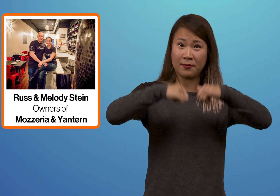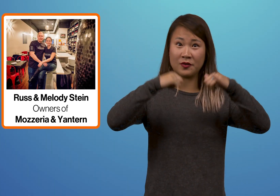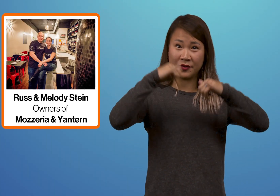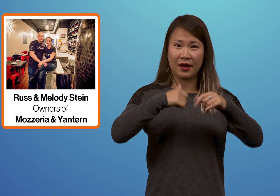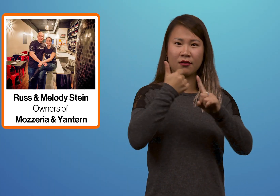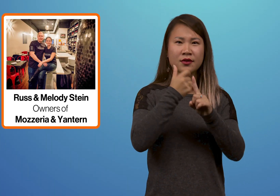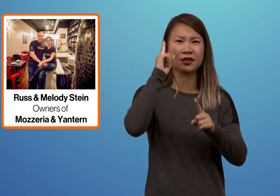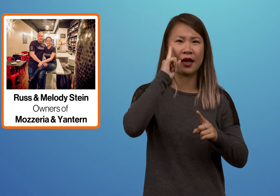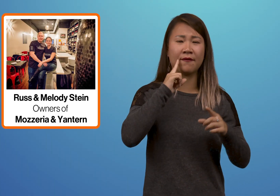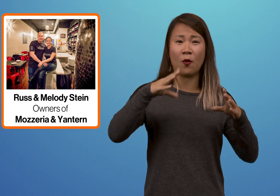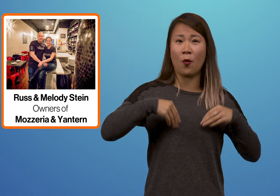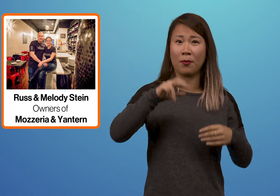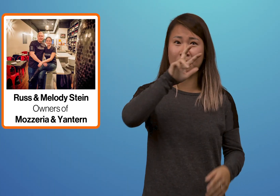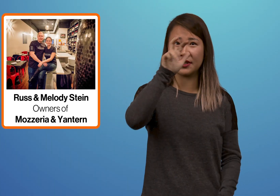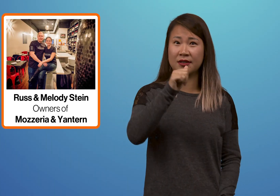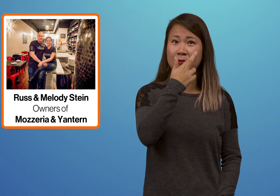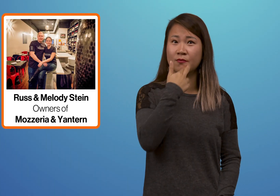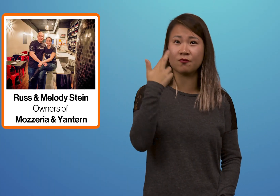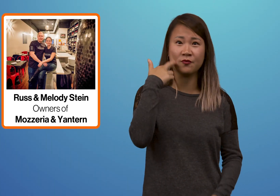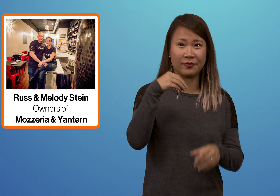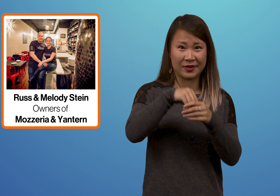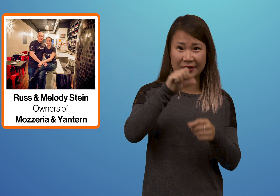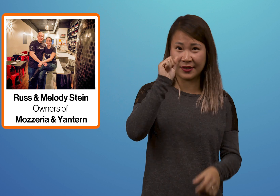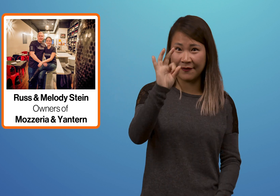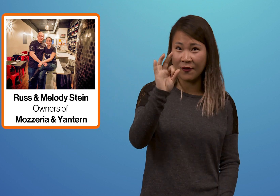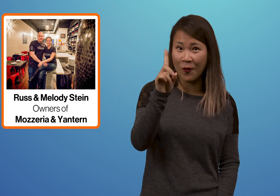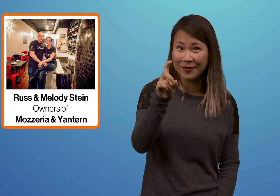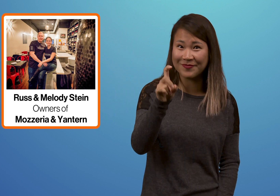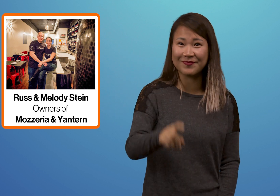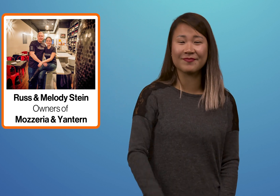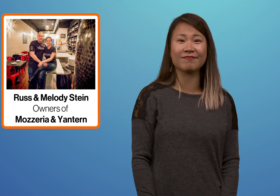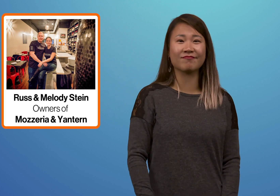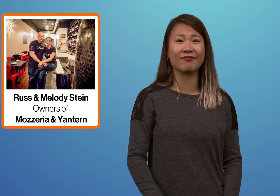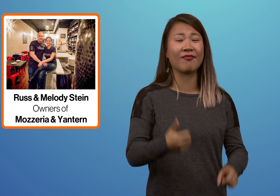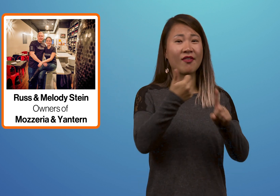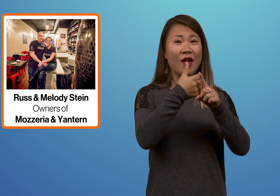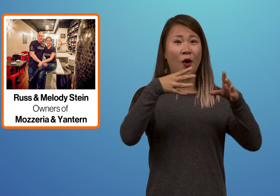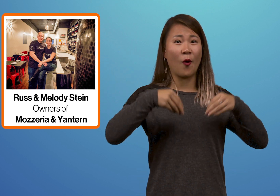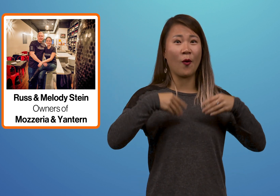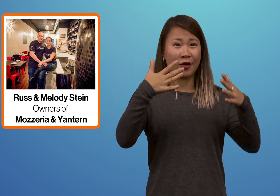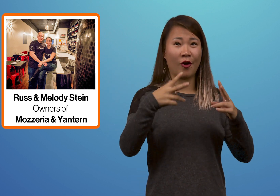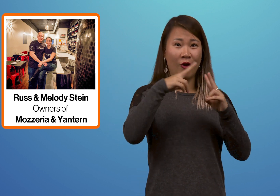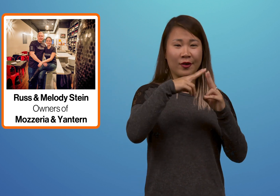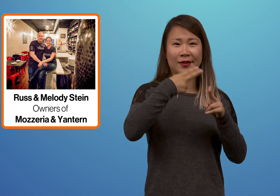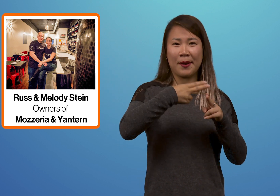Eunyoung: Have you ever heard of Mozzeria, the deaf-owned pizza parlor in San Francisco?